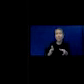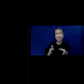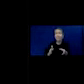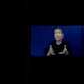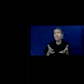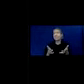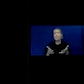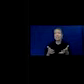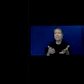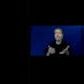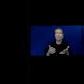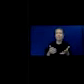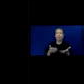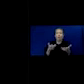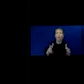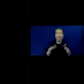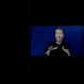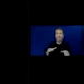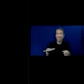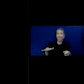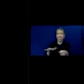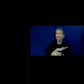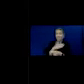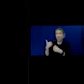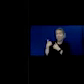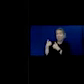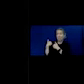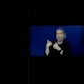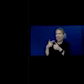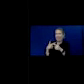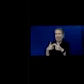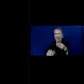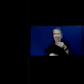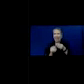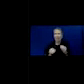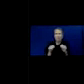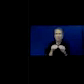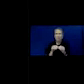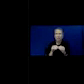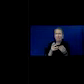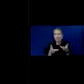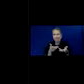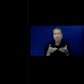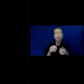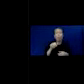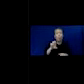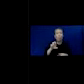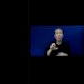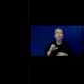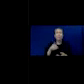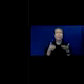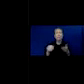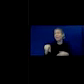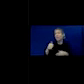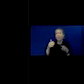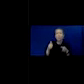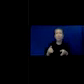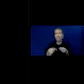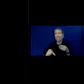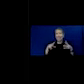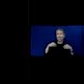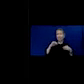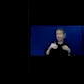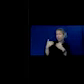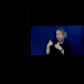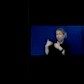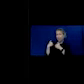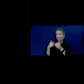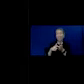some tasks that aren't a part of their job duties, maybe not paying that coworker overtime,